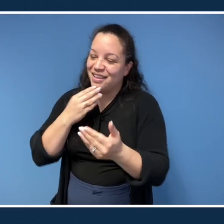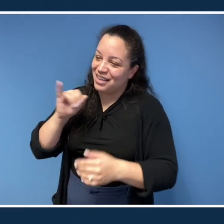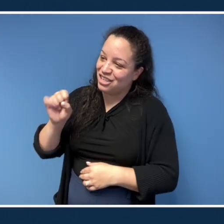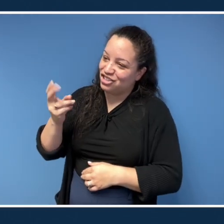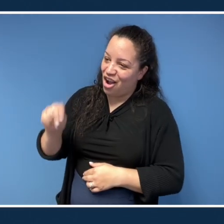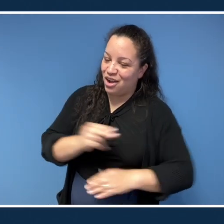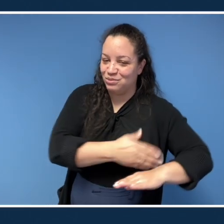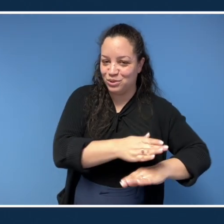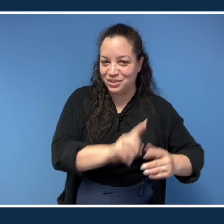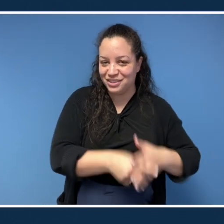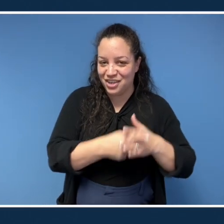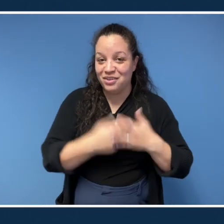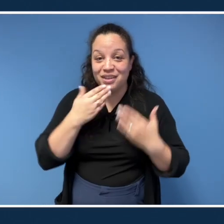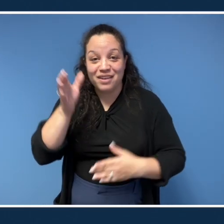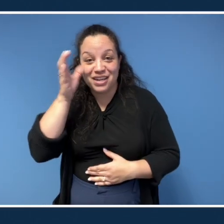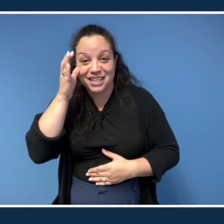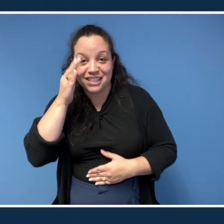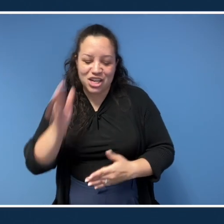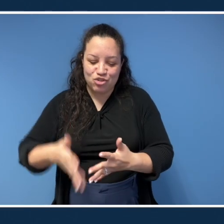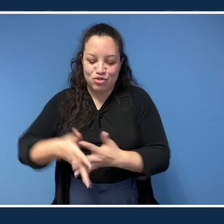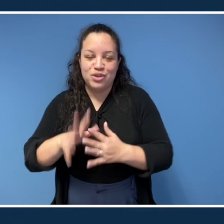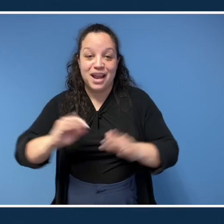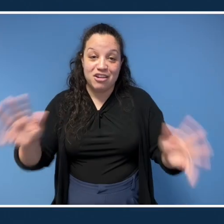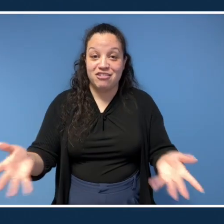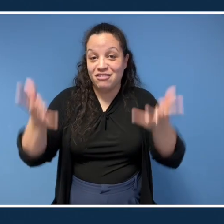Perfect way to end it. Thanks for listening to Rooted and Rising.